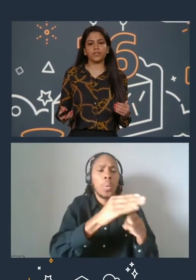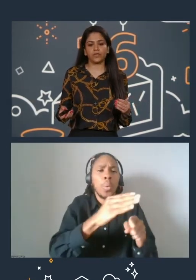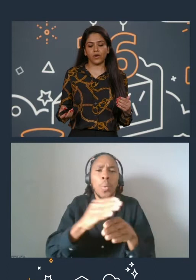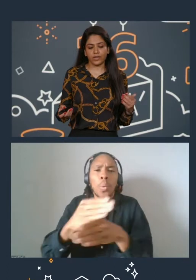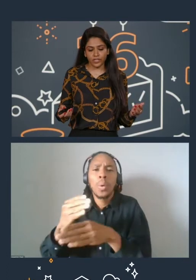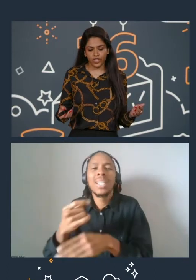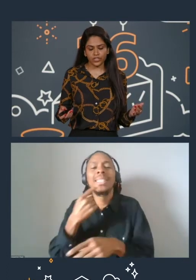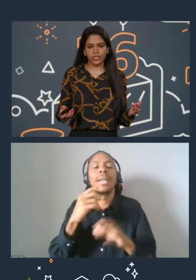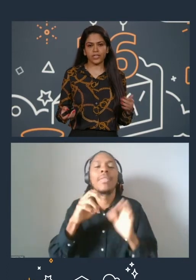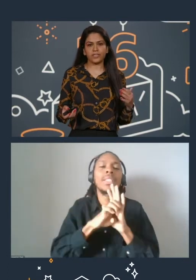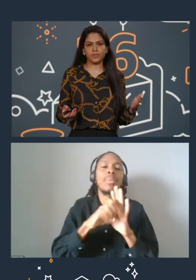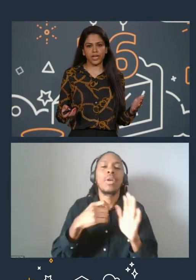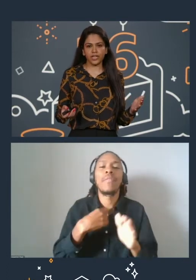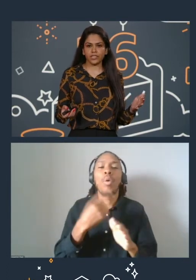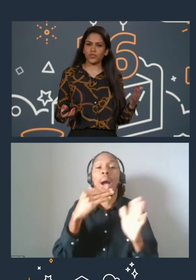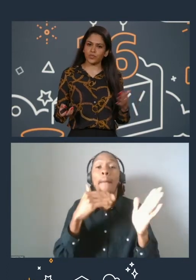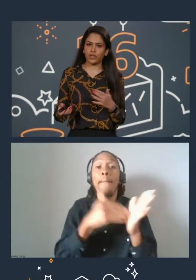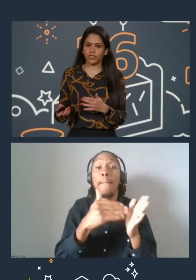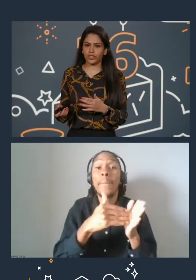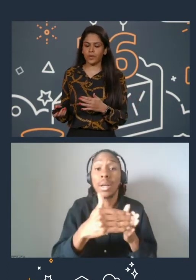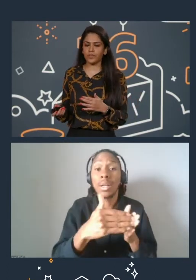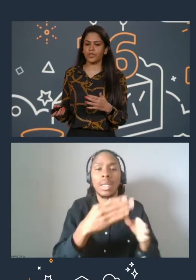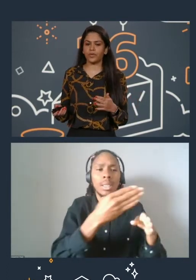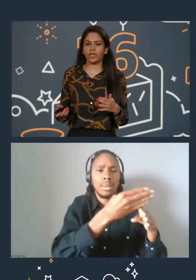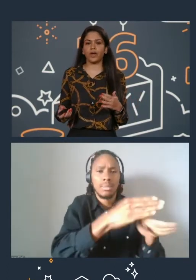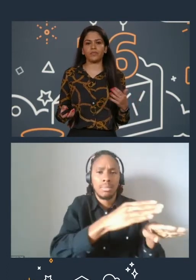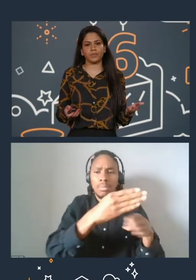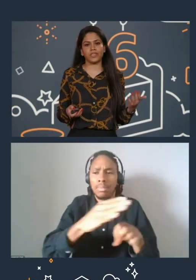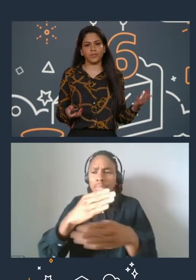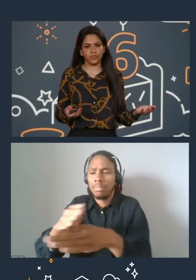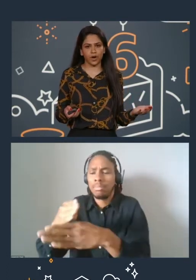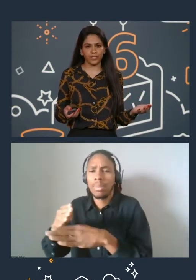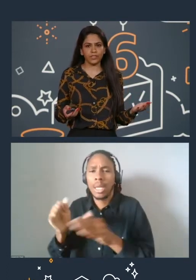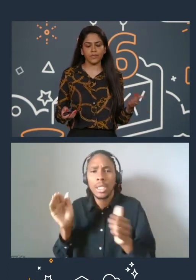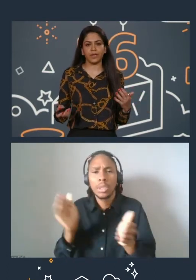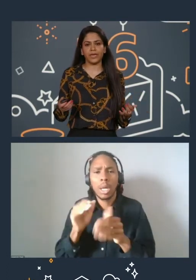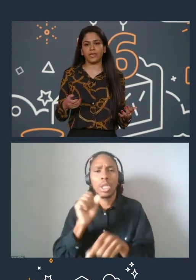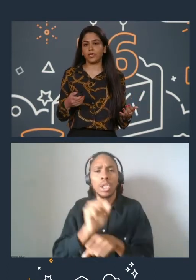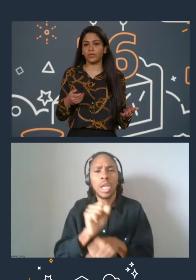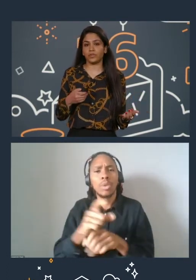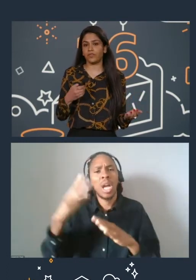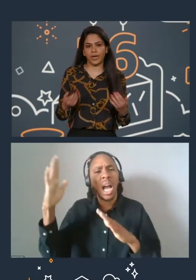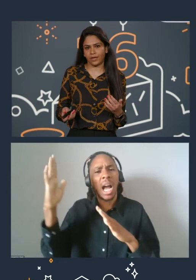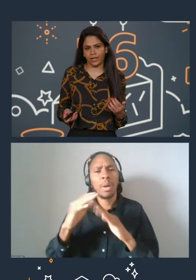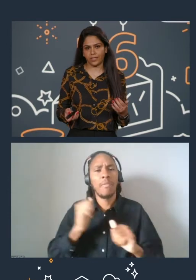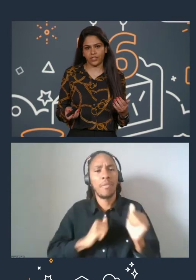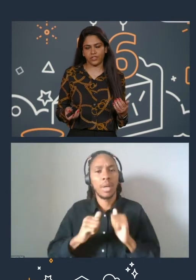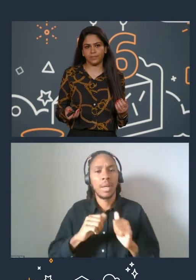So our suggestion is, break it into smaller jobs so you can optimize performance by making use of paralyzation.